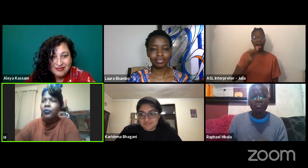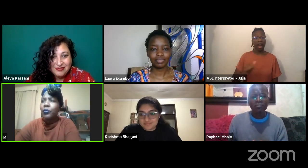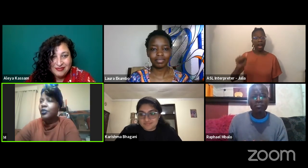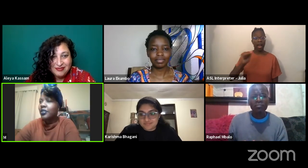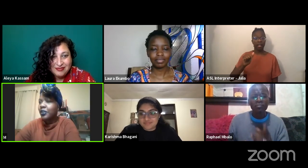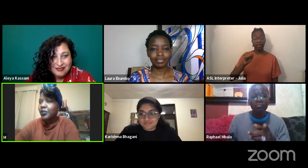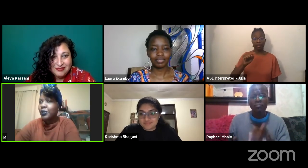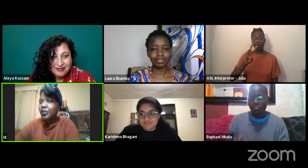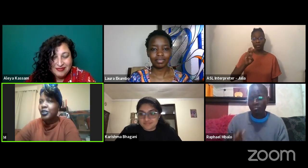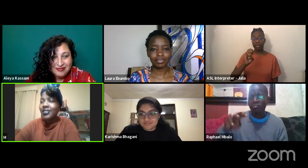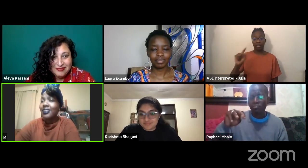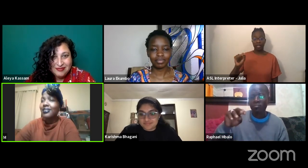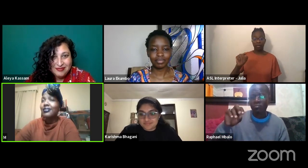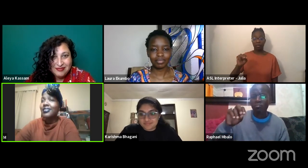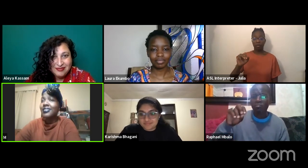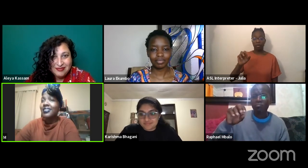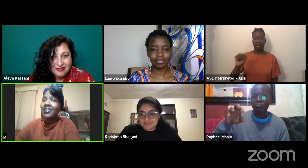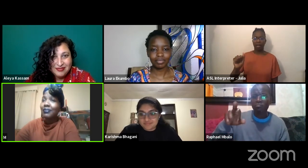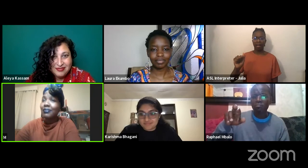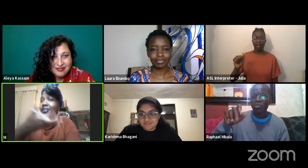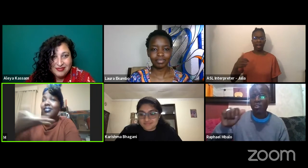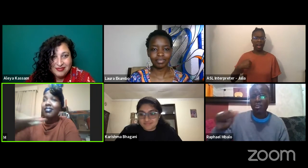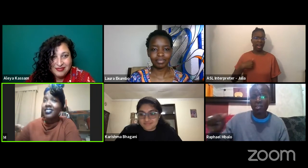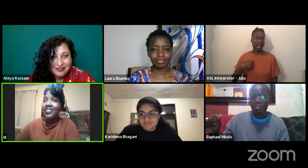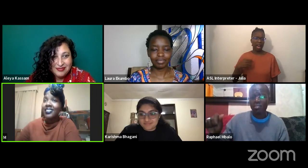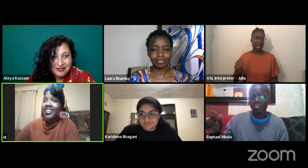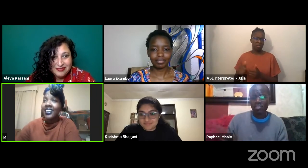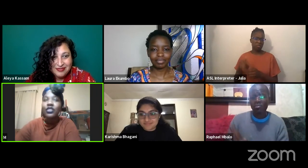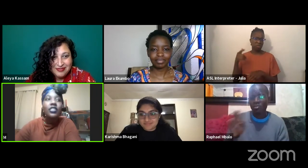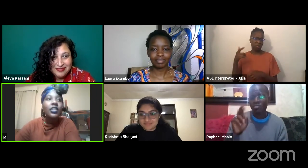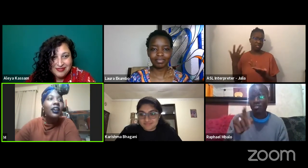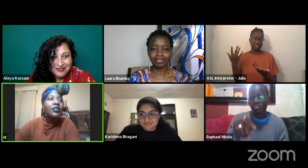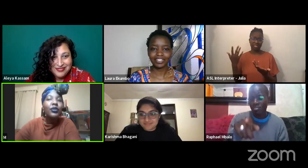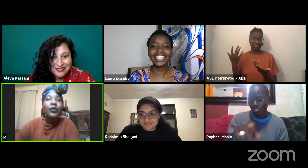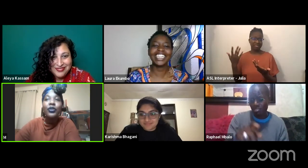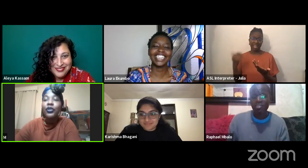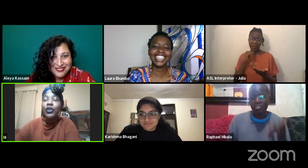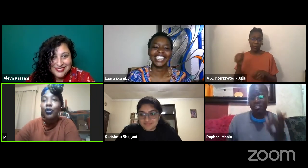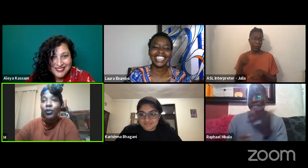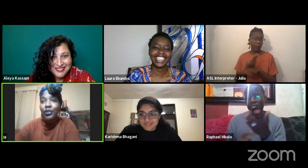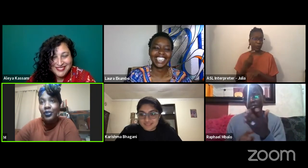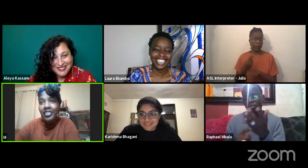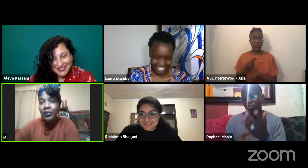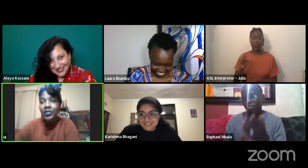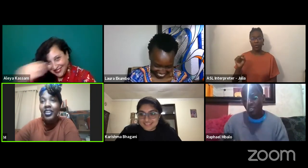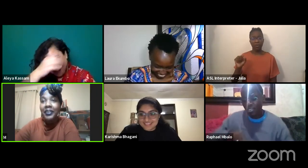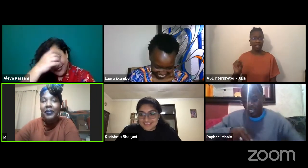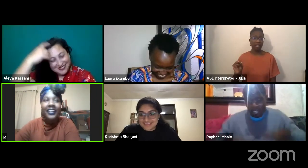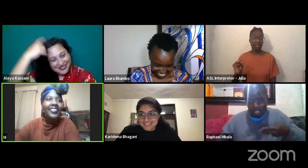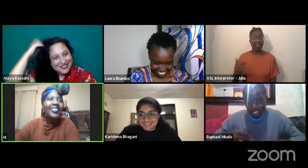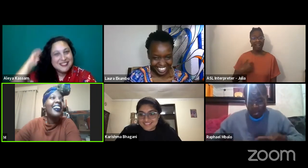I'm mostly on socials and as you can see, I'm technologically challenged. So you can also reach out to us on email,